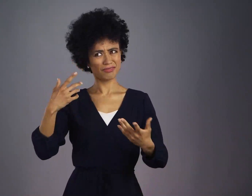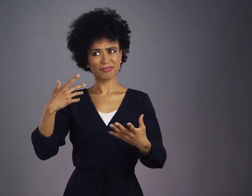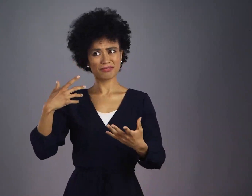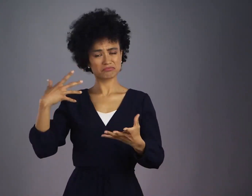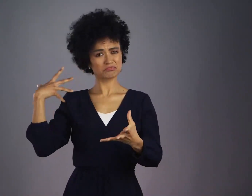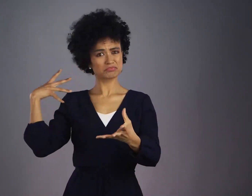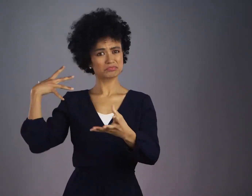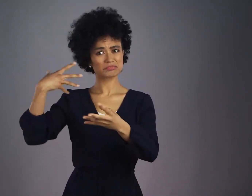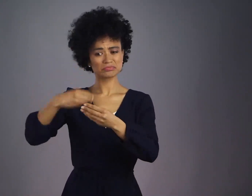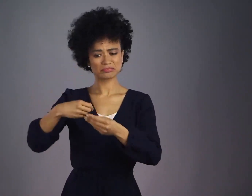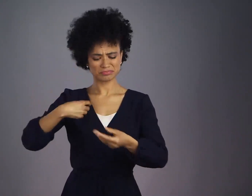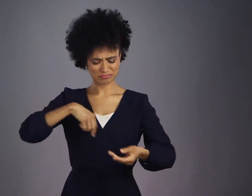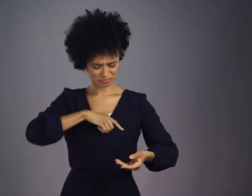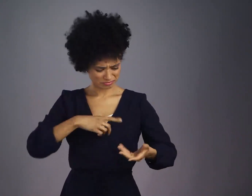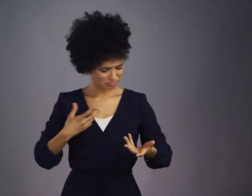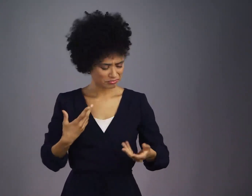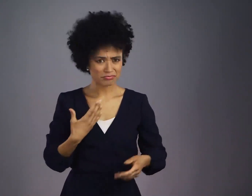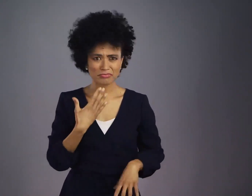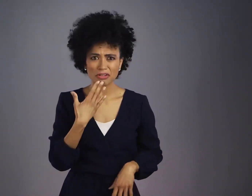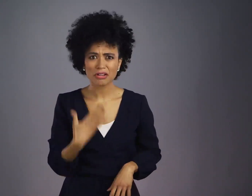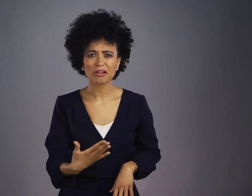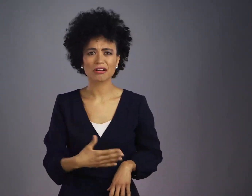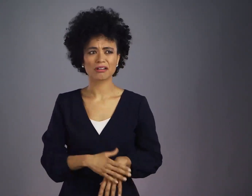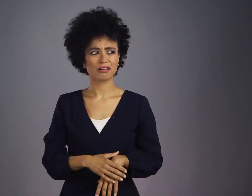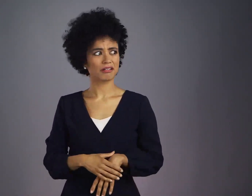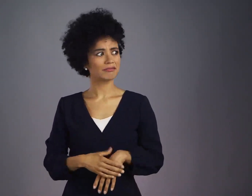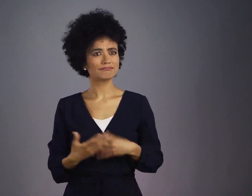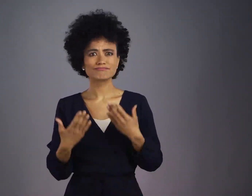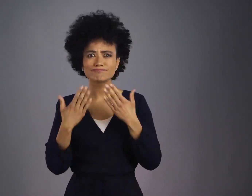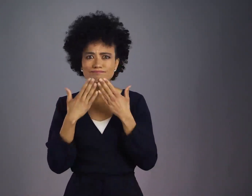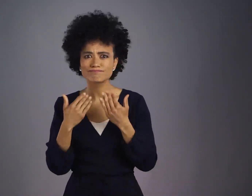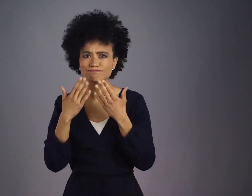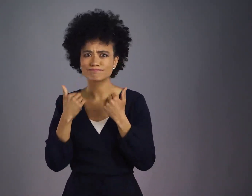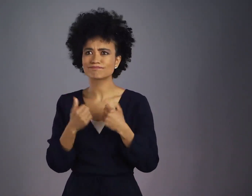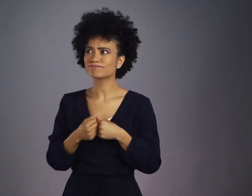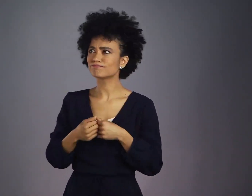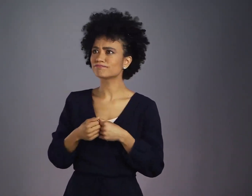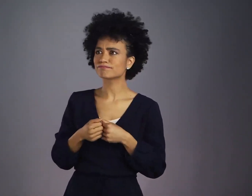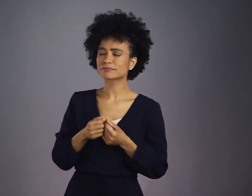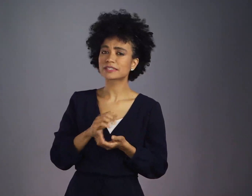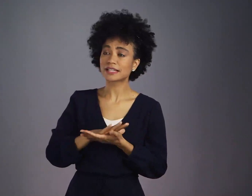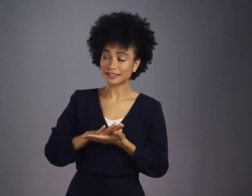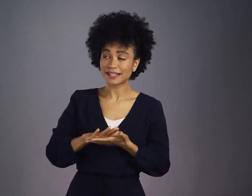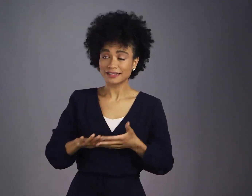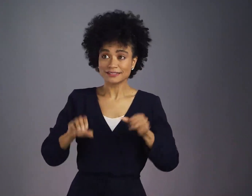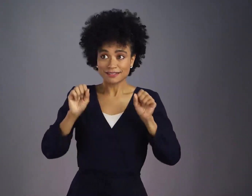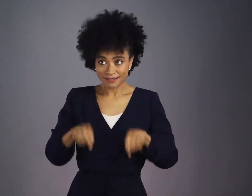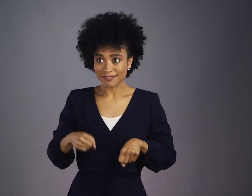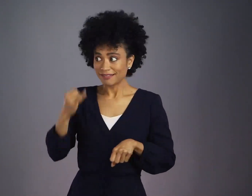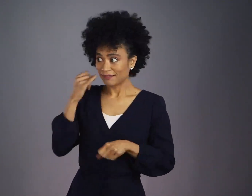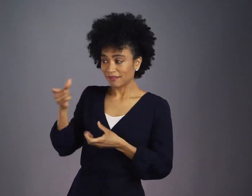We thought, on the whole, we were pretty good women, capable of being nicer if our husbands stopped drinking.